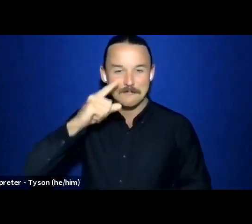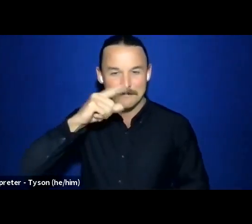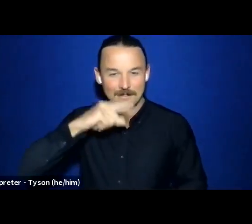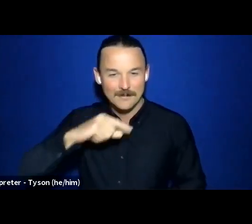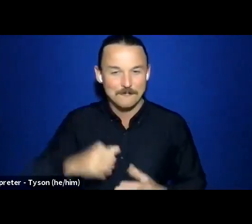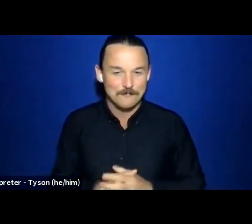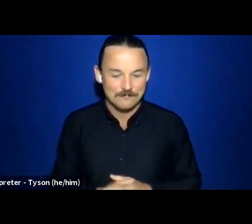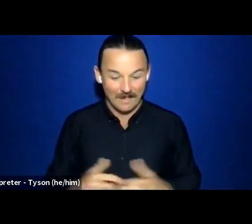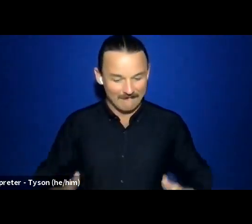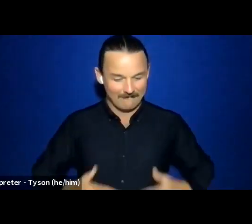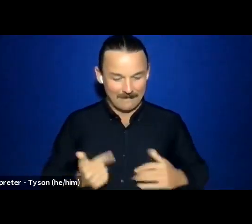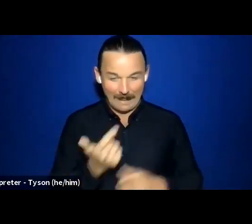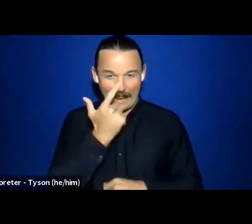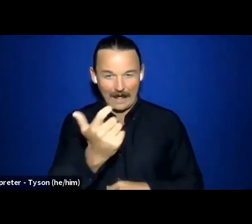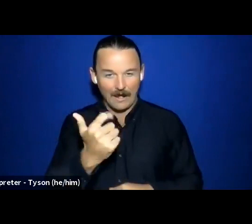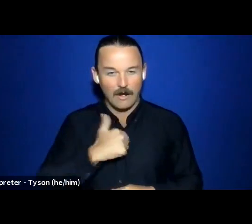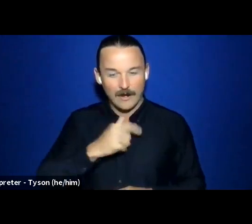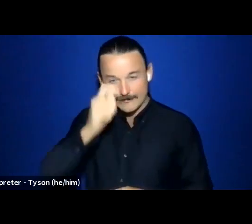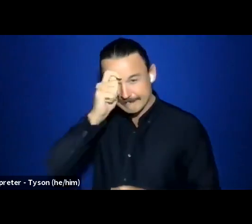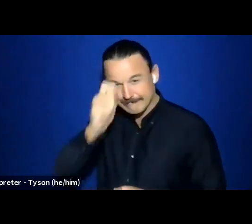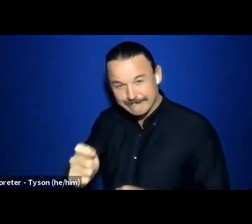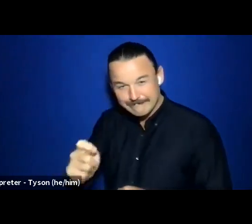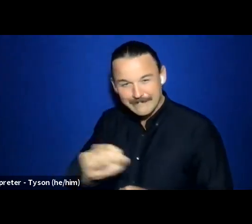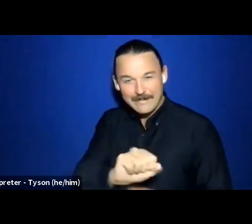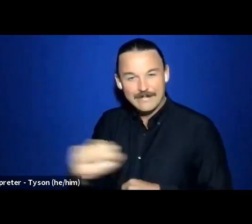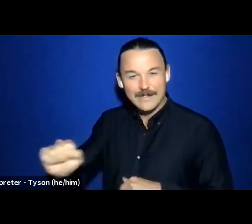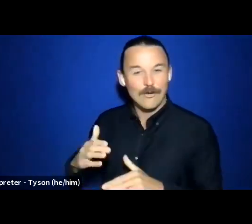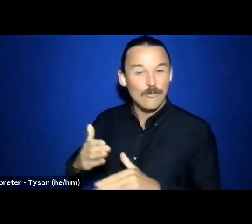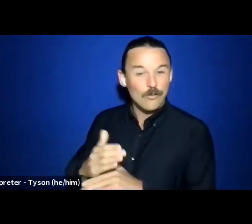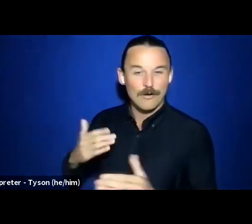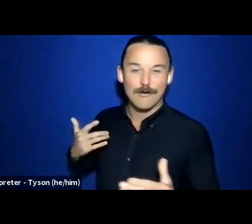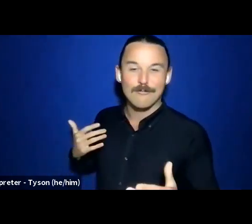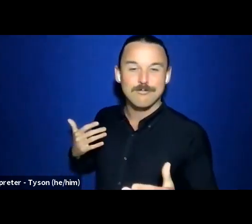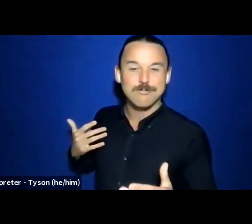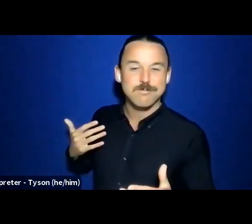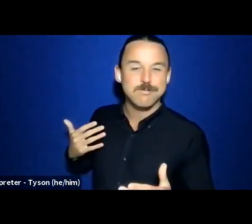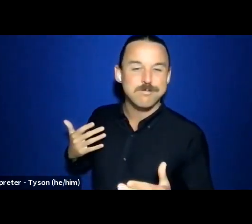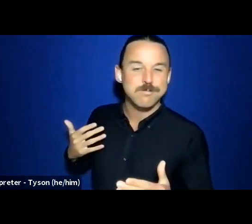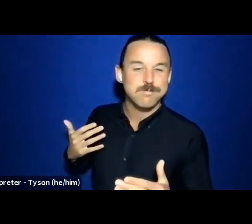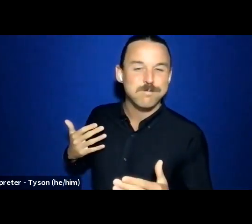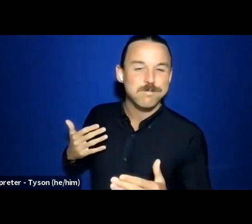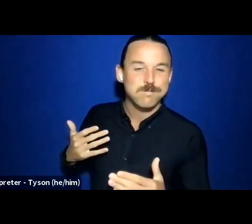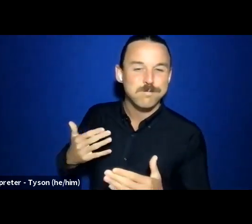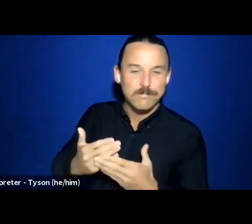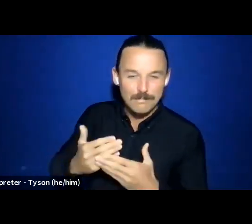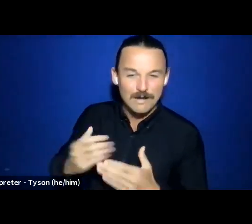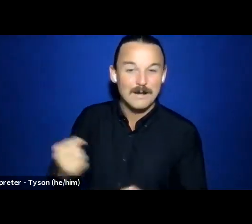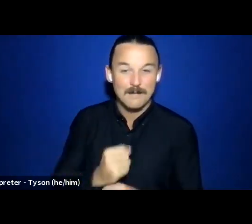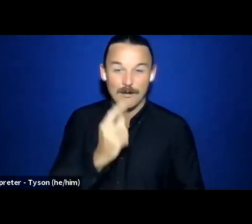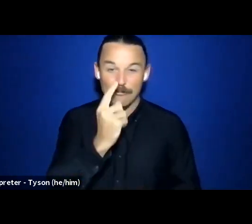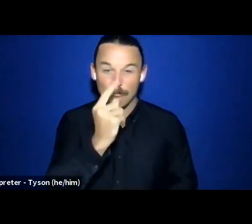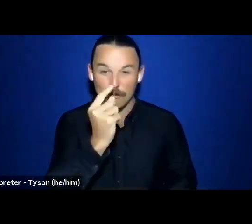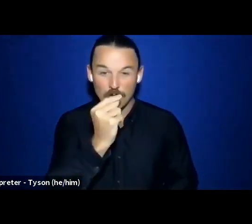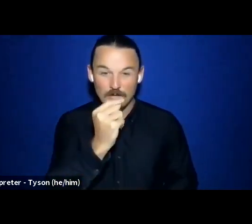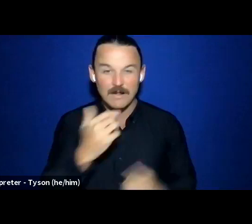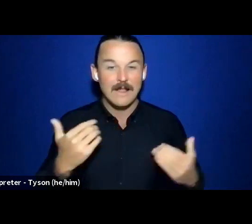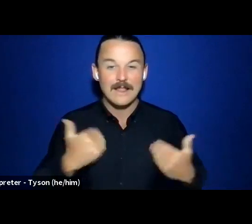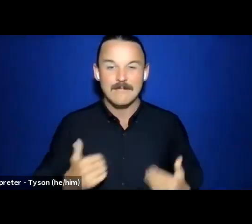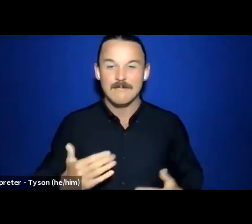I am grateful and privilege because I acknowledge the tireless efforts and Cards are the generations who have come before me. and have made and have made it possible to a delay